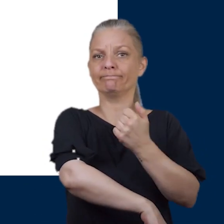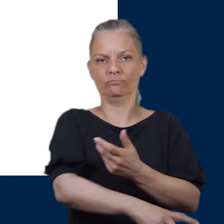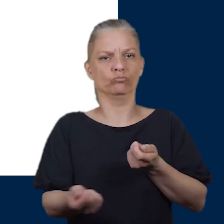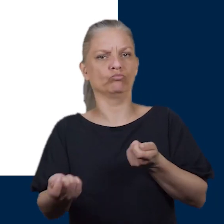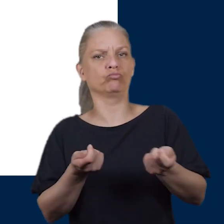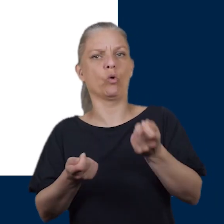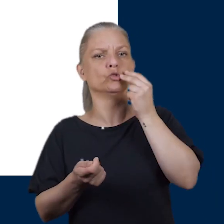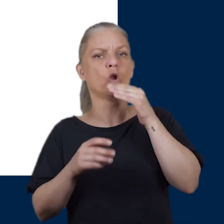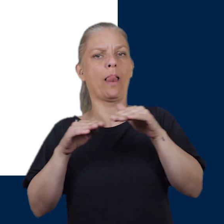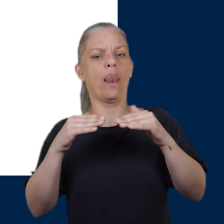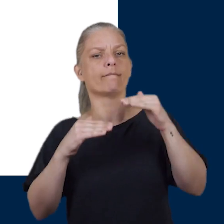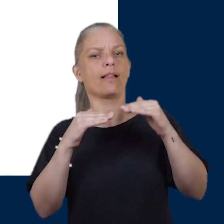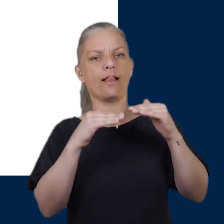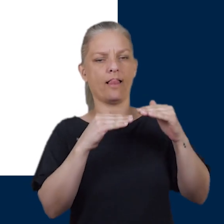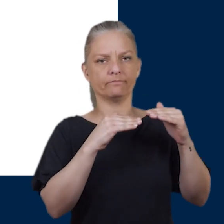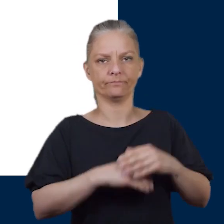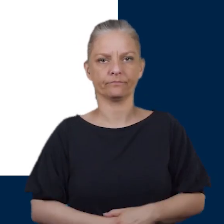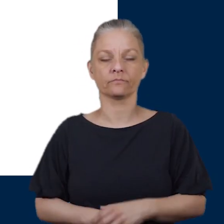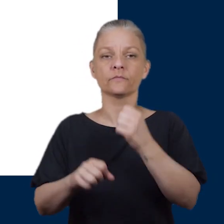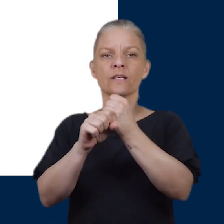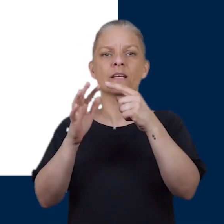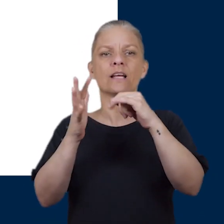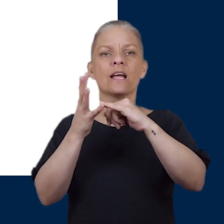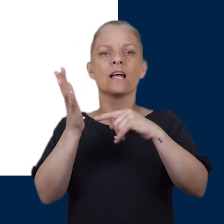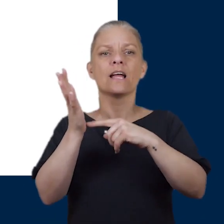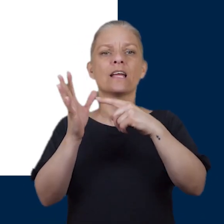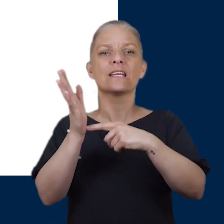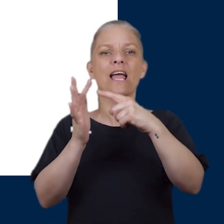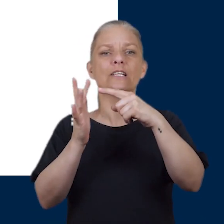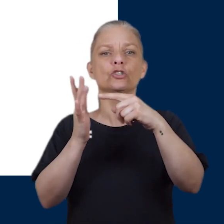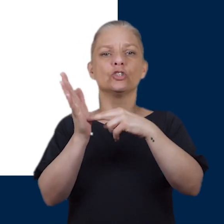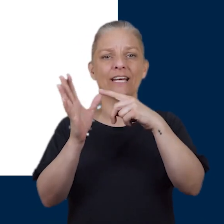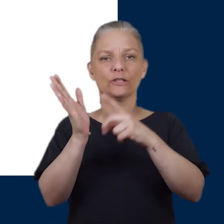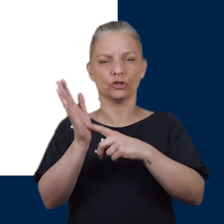during pregnancy make it difficult for the body to use insulin properly this usually goes